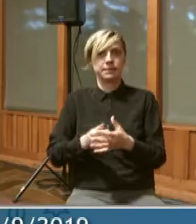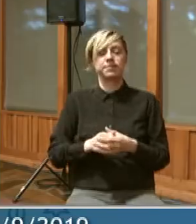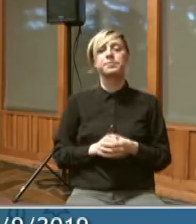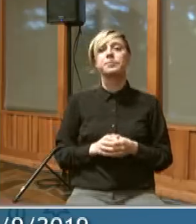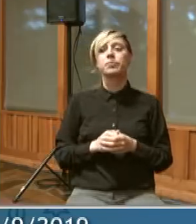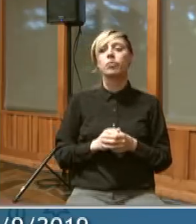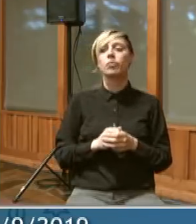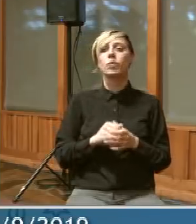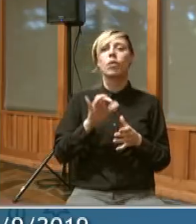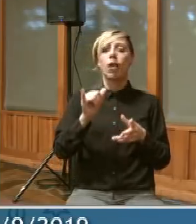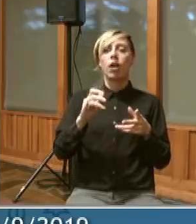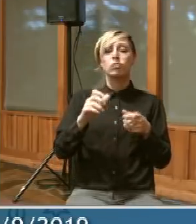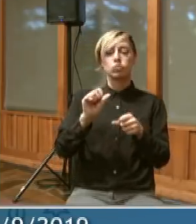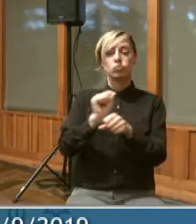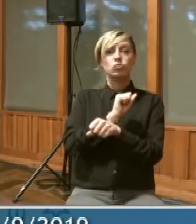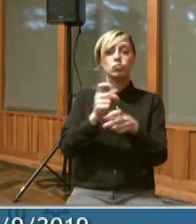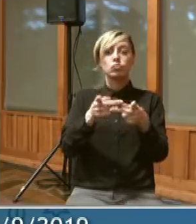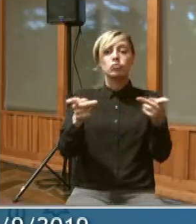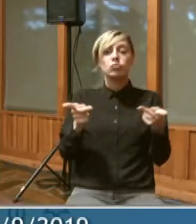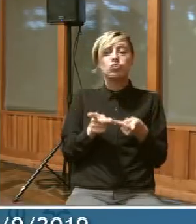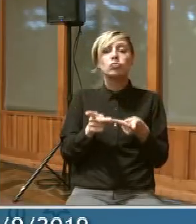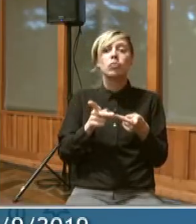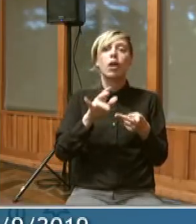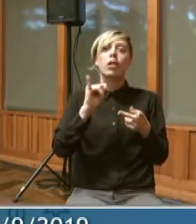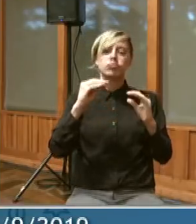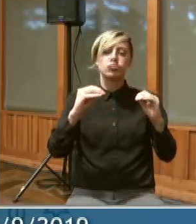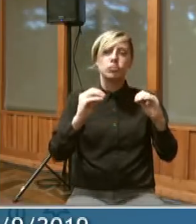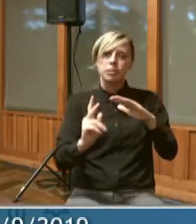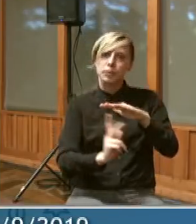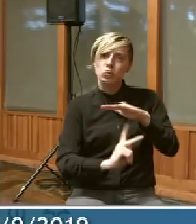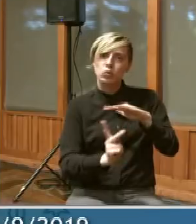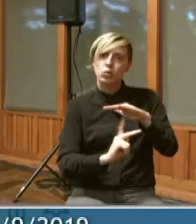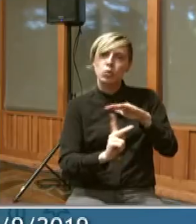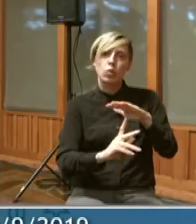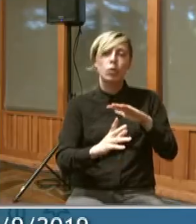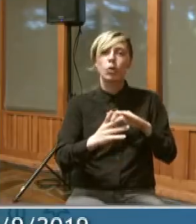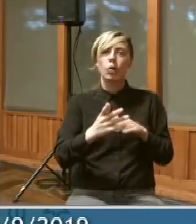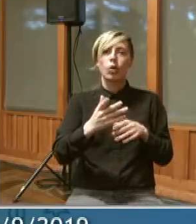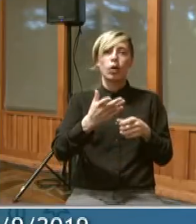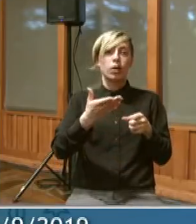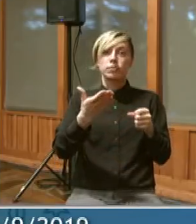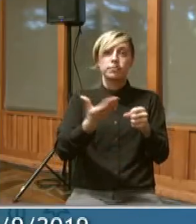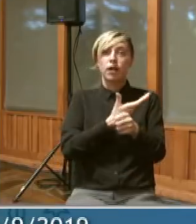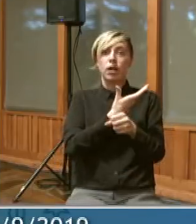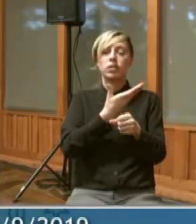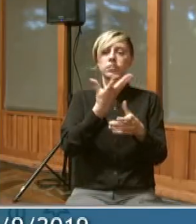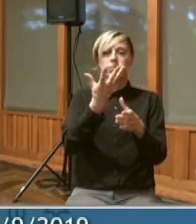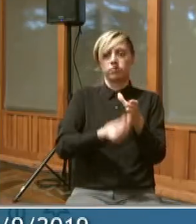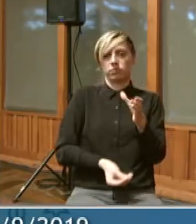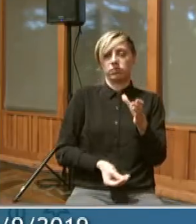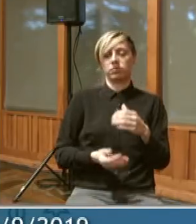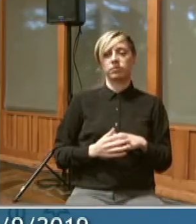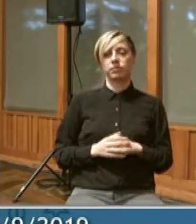MY POSITION GENERATES REVENUE. POSITIONS THAT CREATE REVENUE LIKE PRESCHOOL ARE GOING TO BE